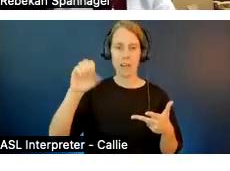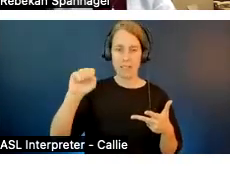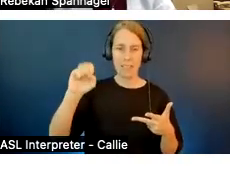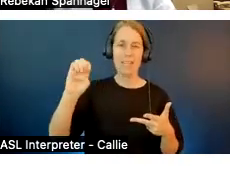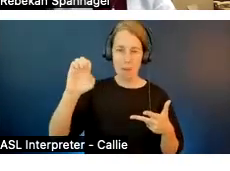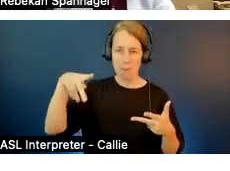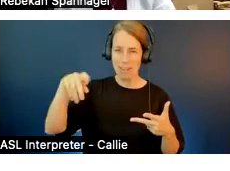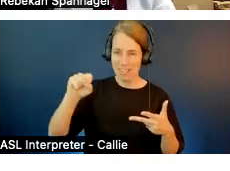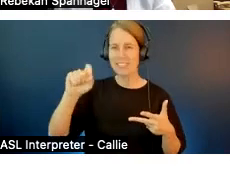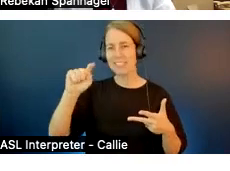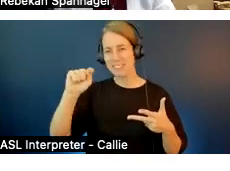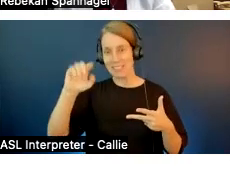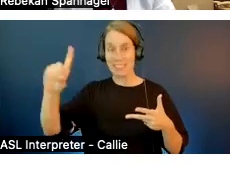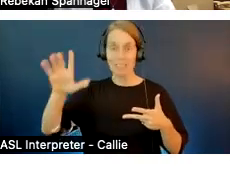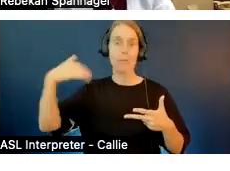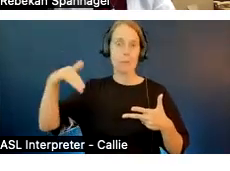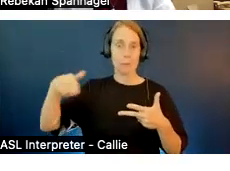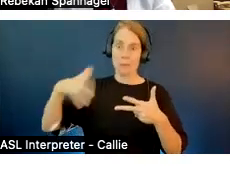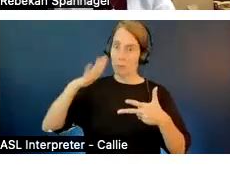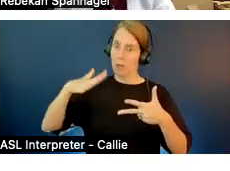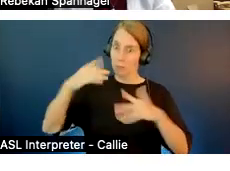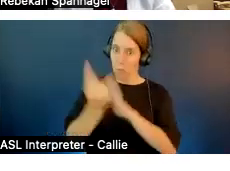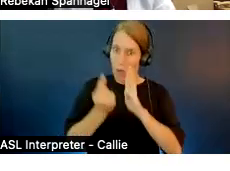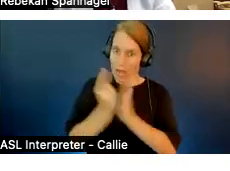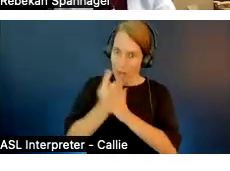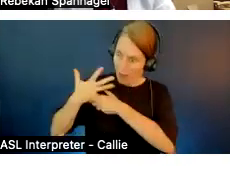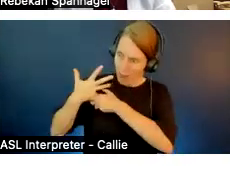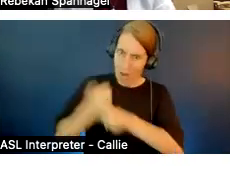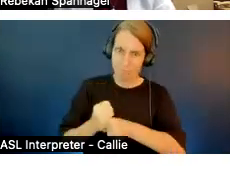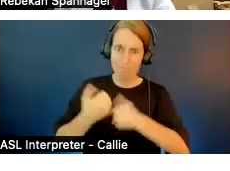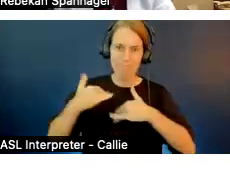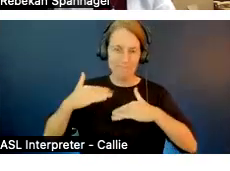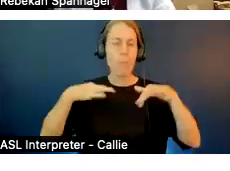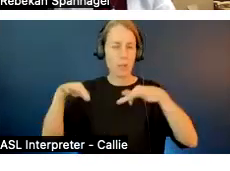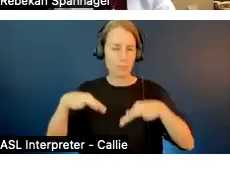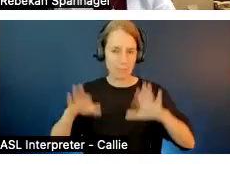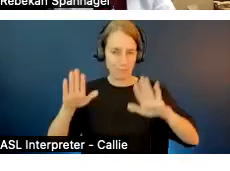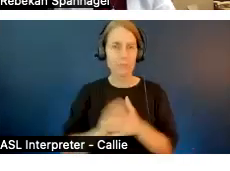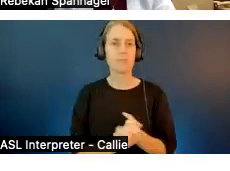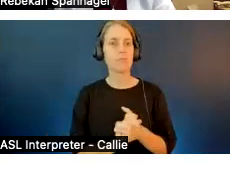hopefully you know about drsc we are the P&A for the state we provide free services including free